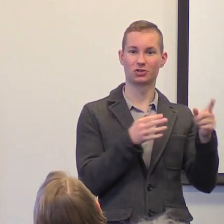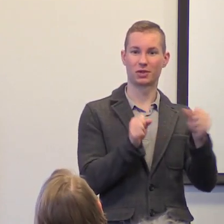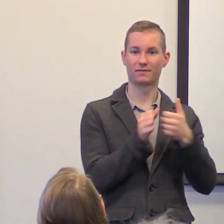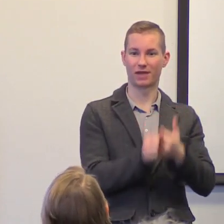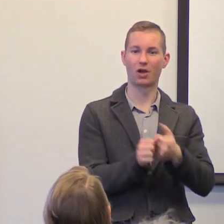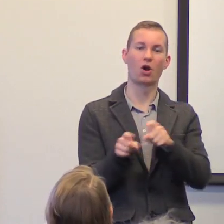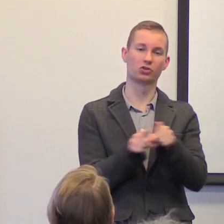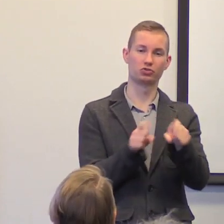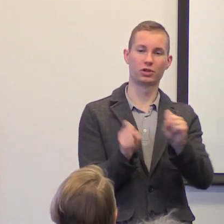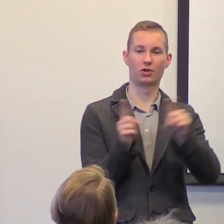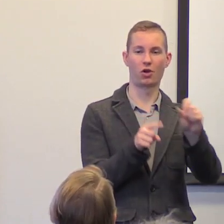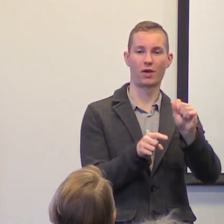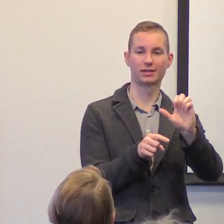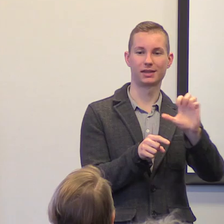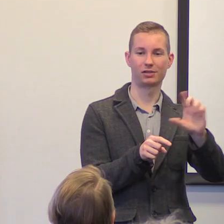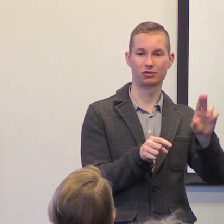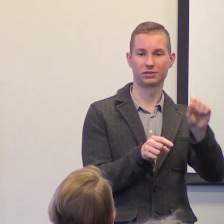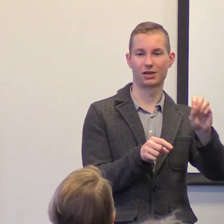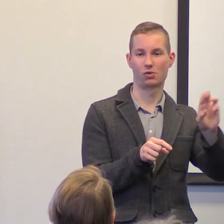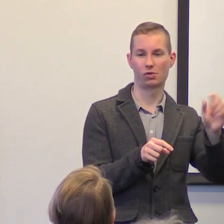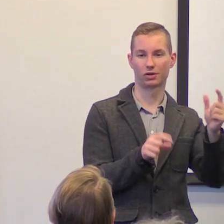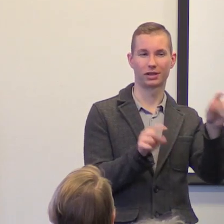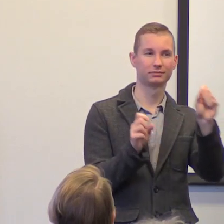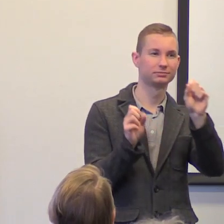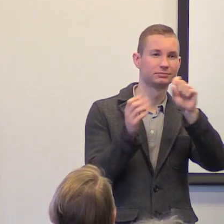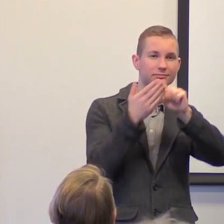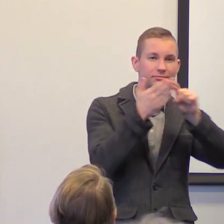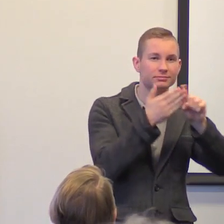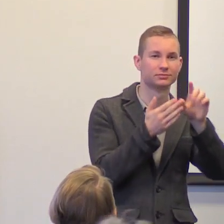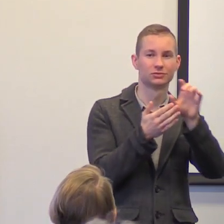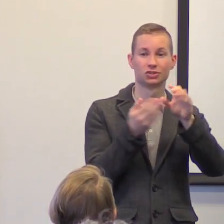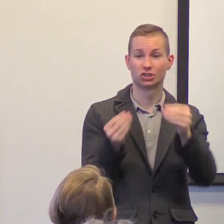up the shop and everything else. Thank you all for being here today.